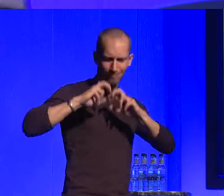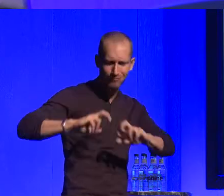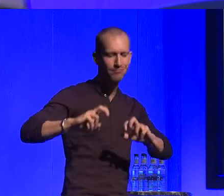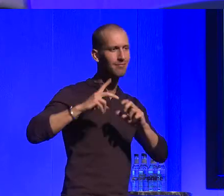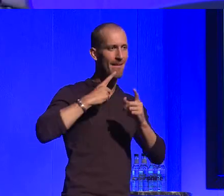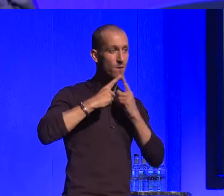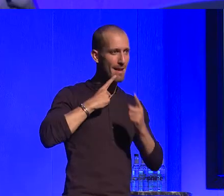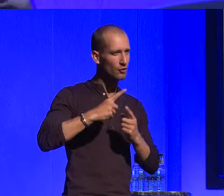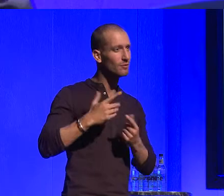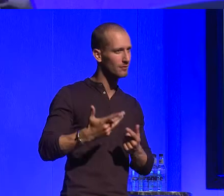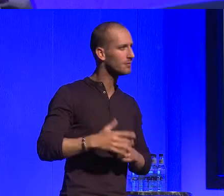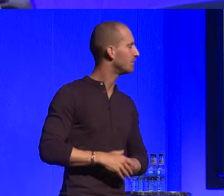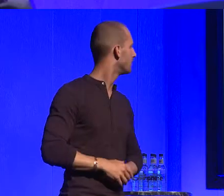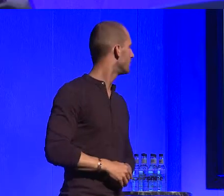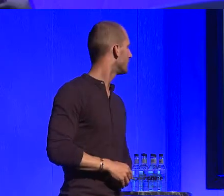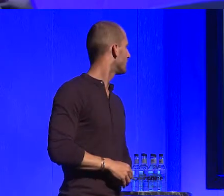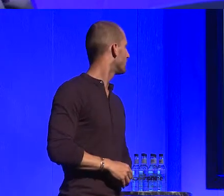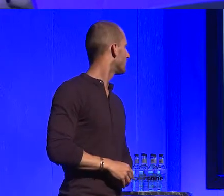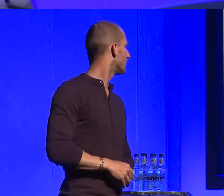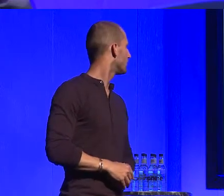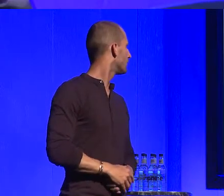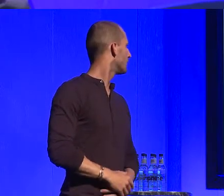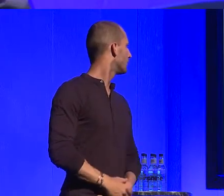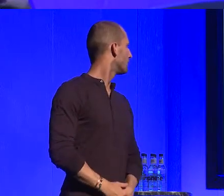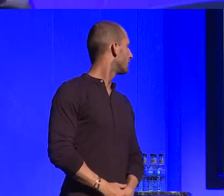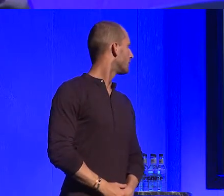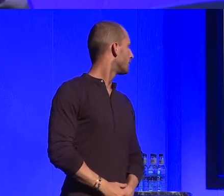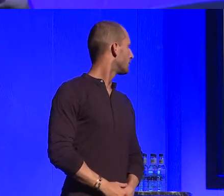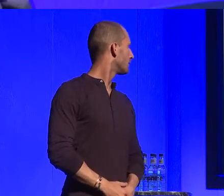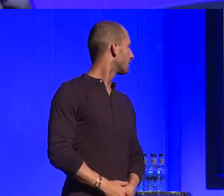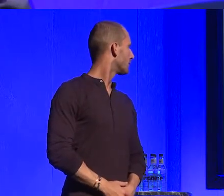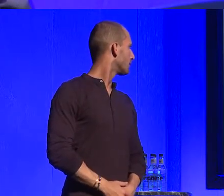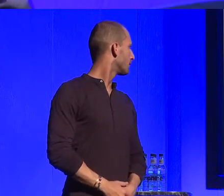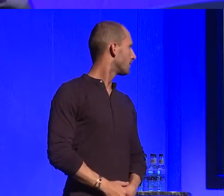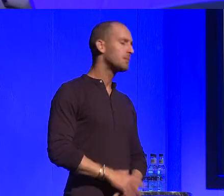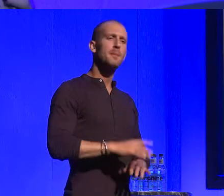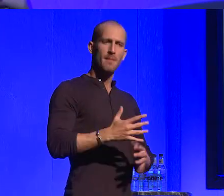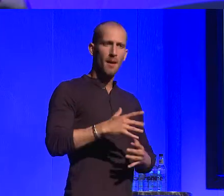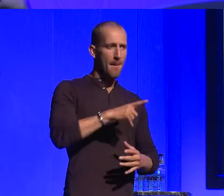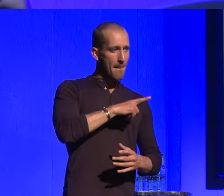to us -- so that we can actually have a look towards how we might use the data and go forward